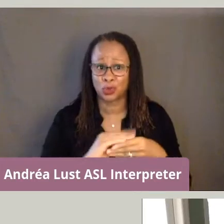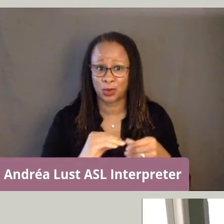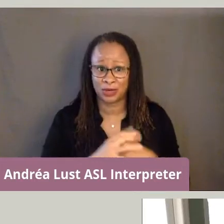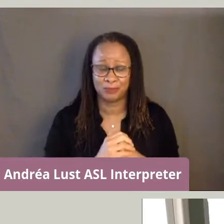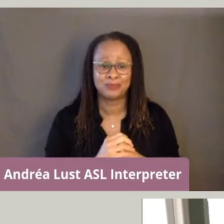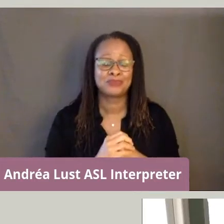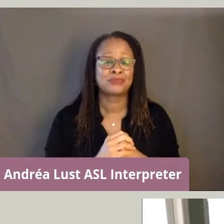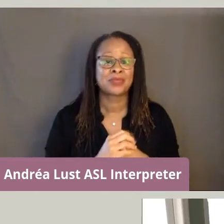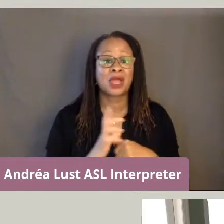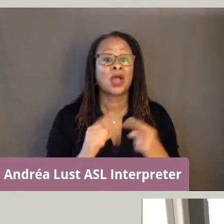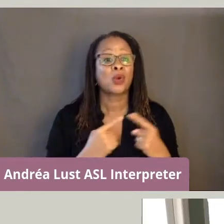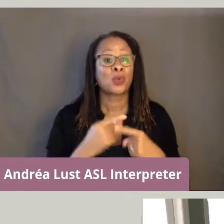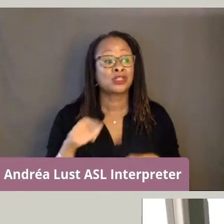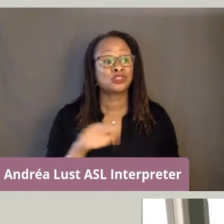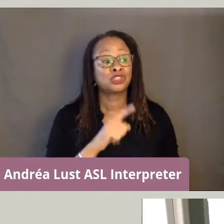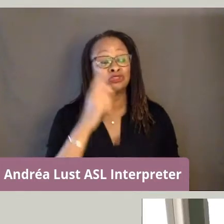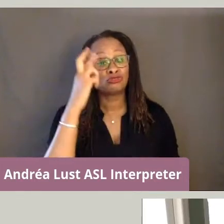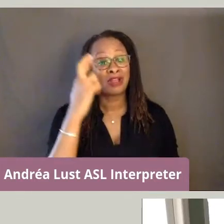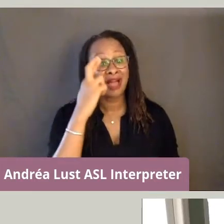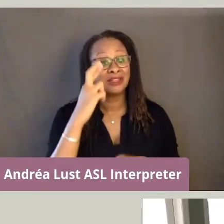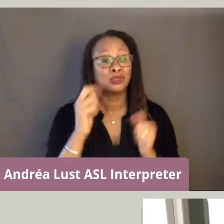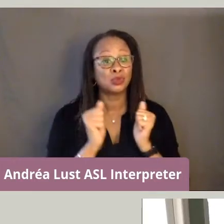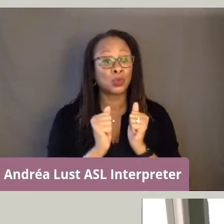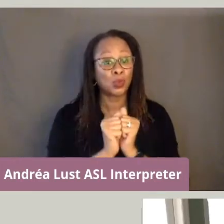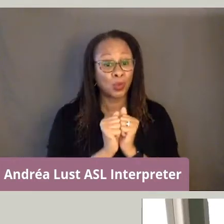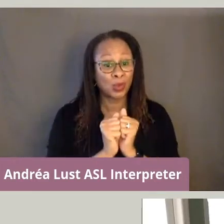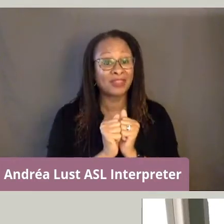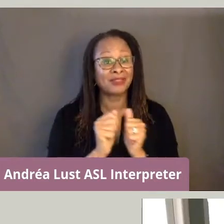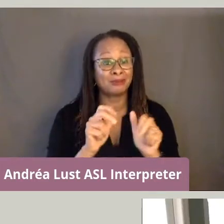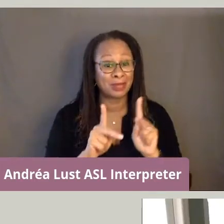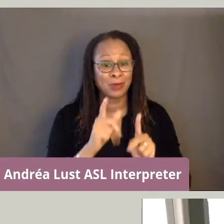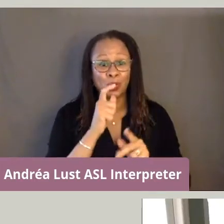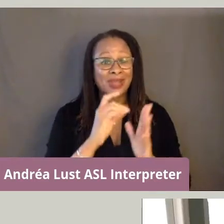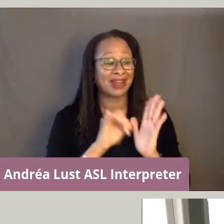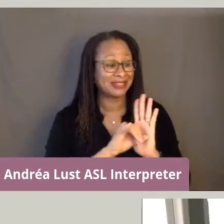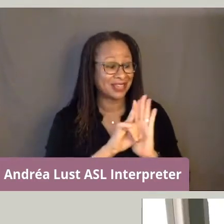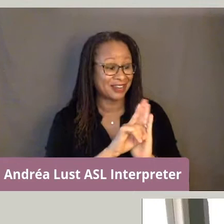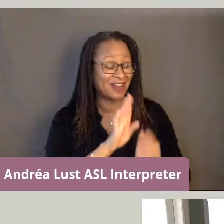When she realized she was with people who could identify with her in a deep way,